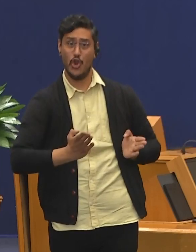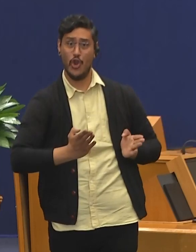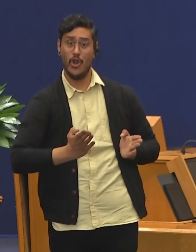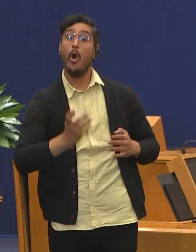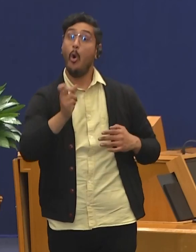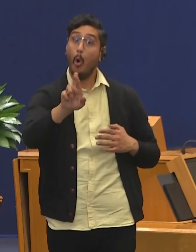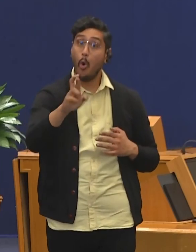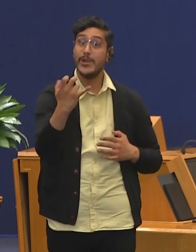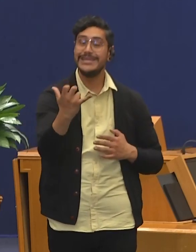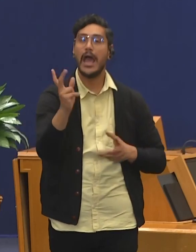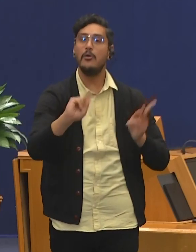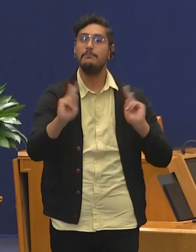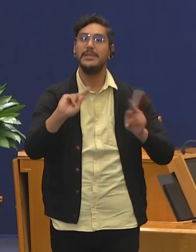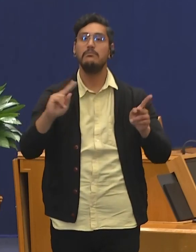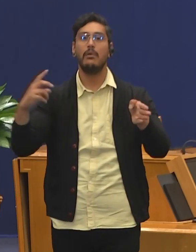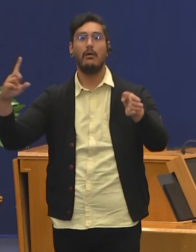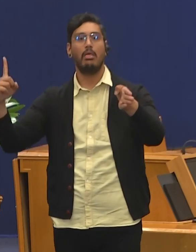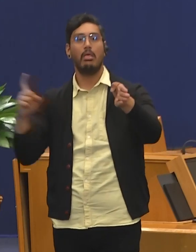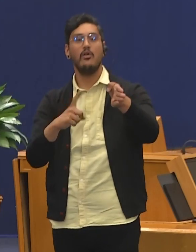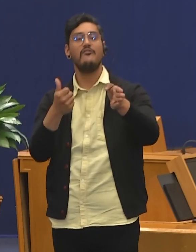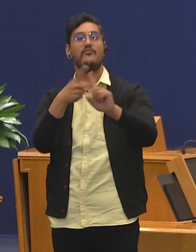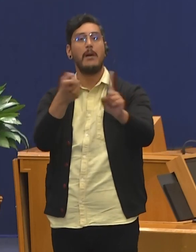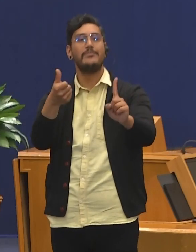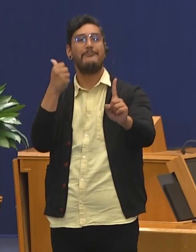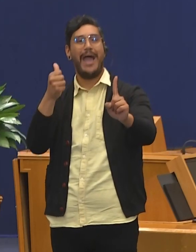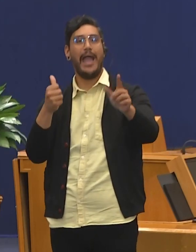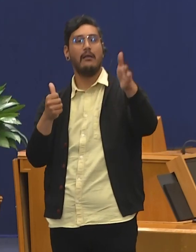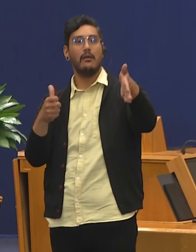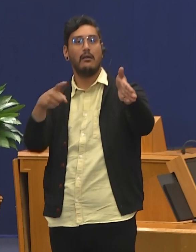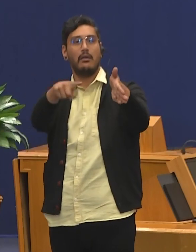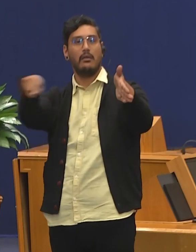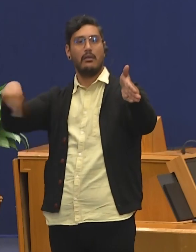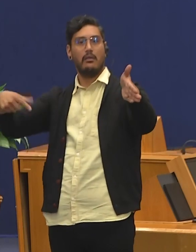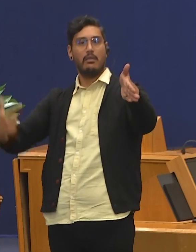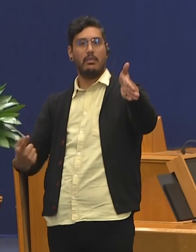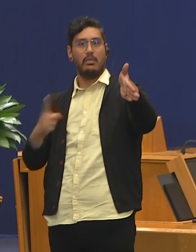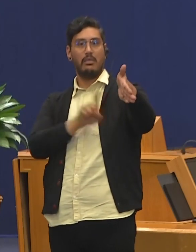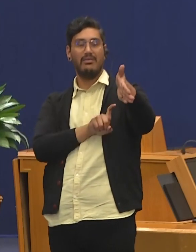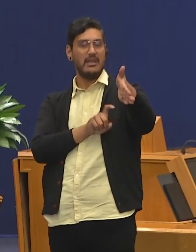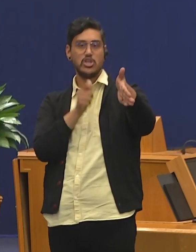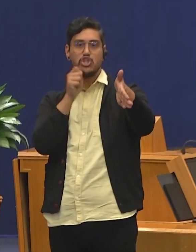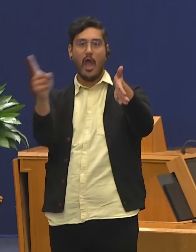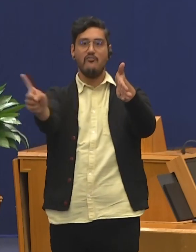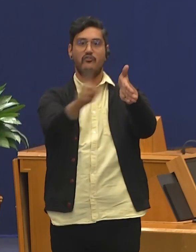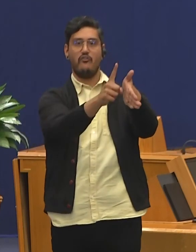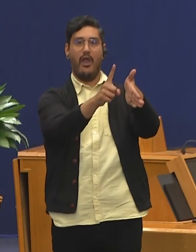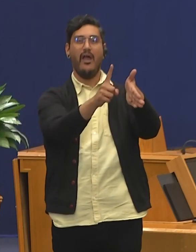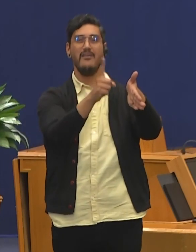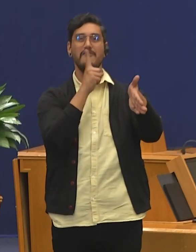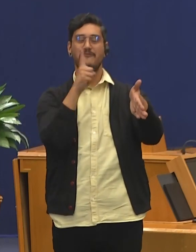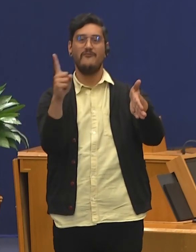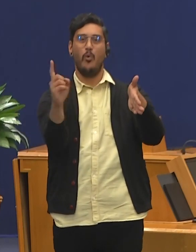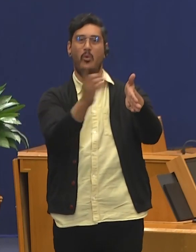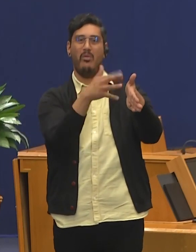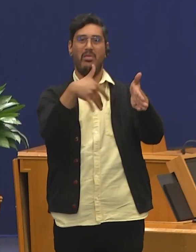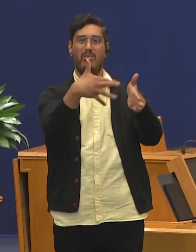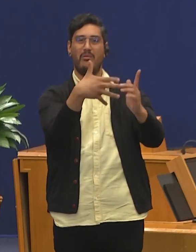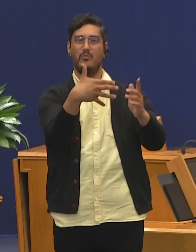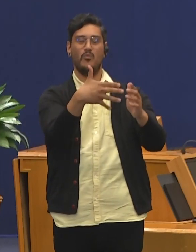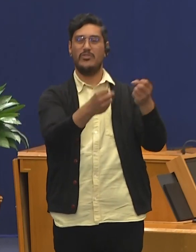BUS. AND NOW PEOPLE ARE BOARDING FROM THE REAR ENTRANCE UNLESS YOU HAVE A DISABILITY AND YOU NEED